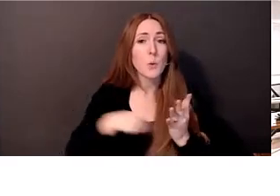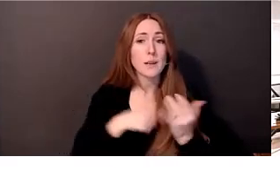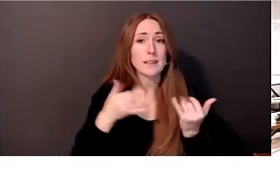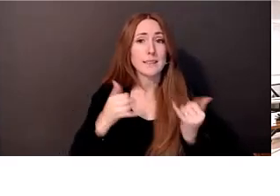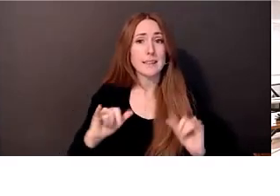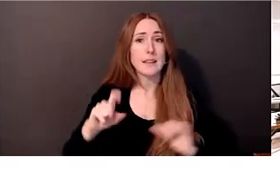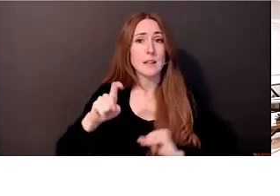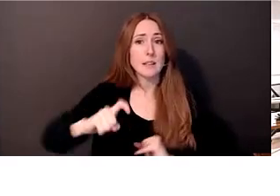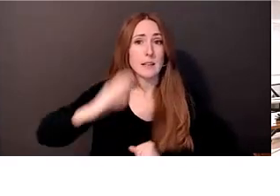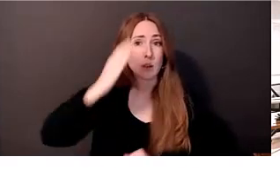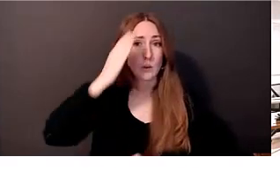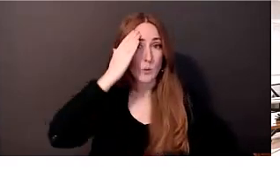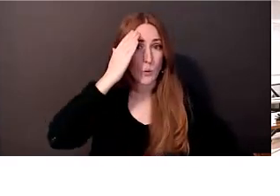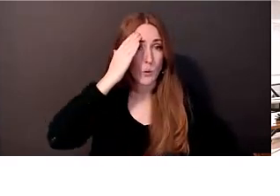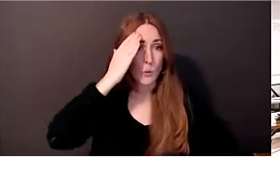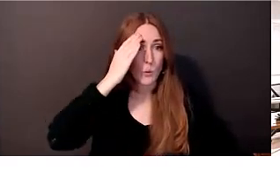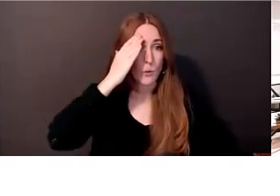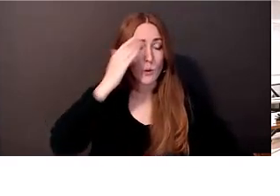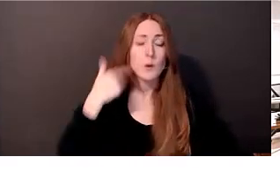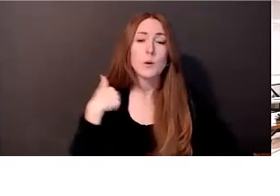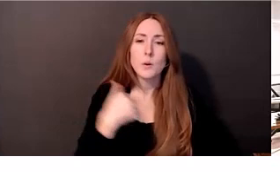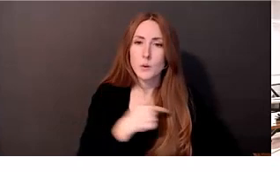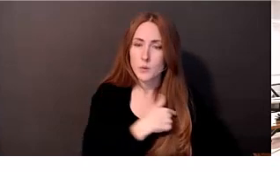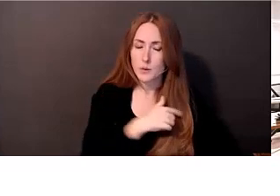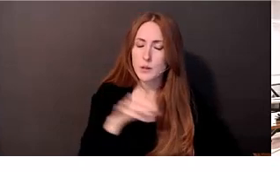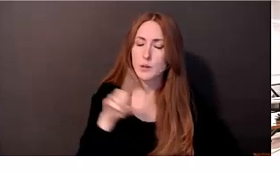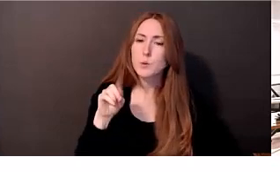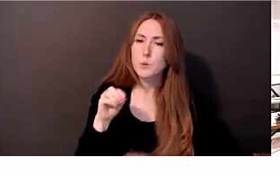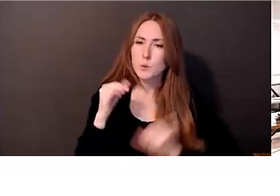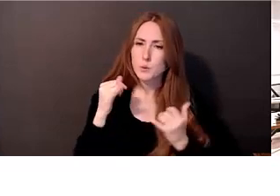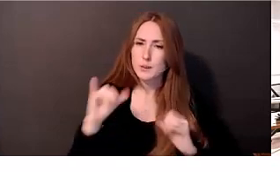we still need to develop a valid tools that